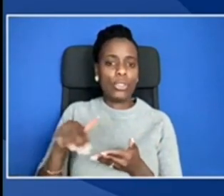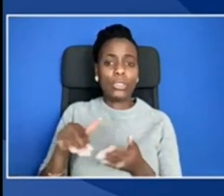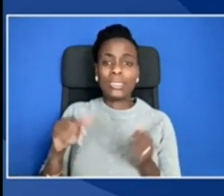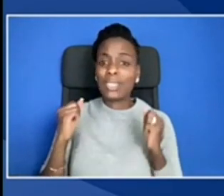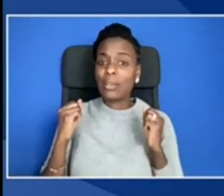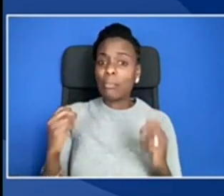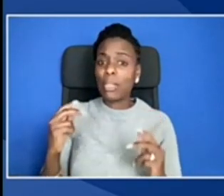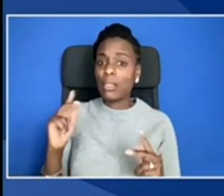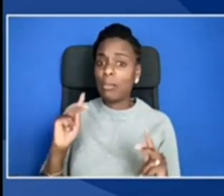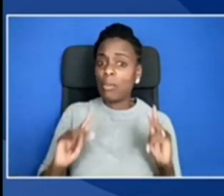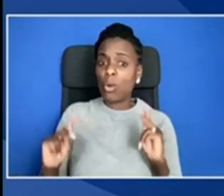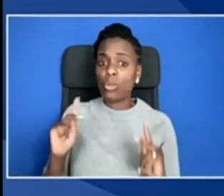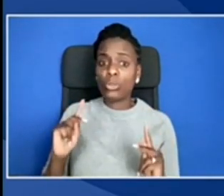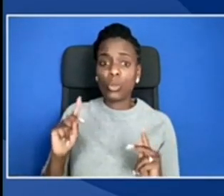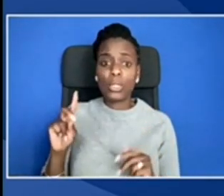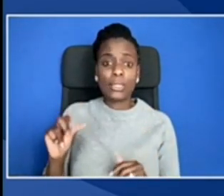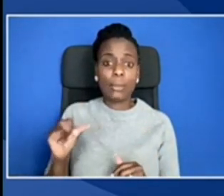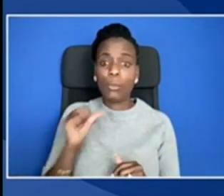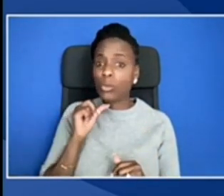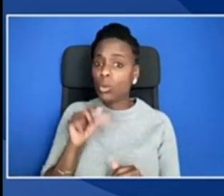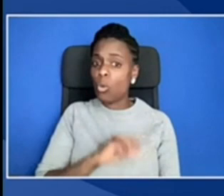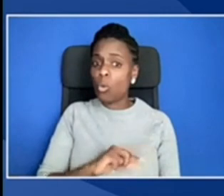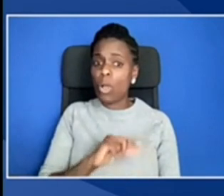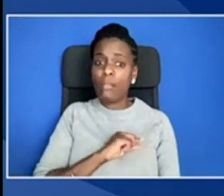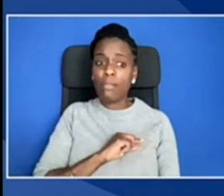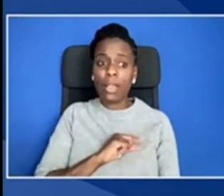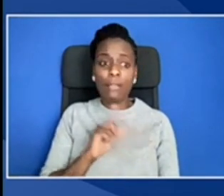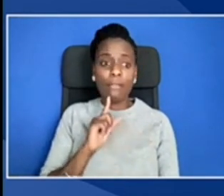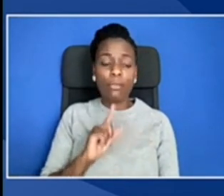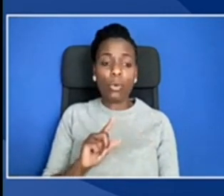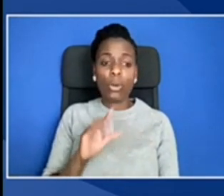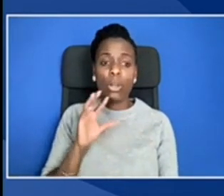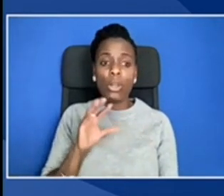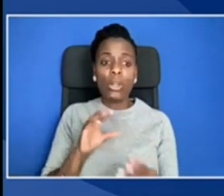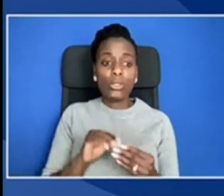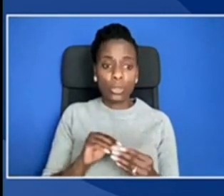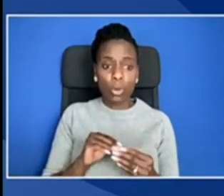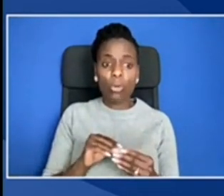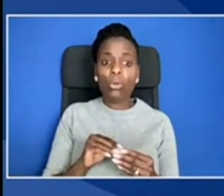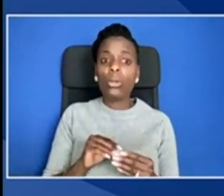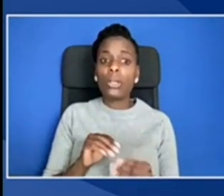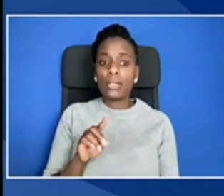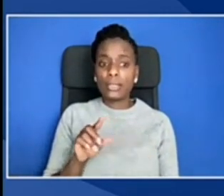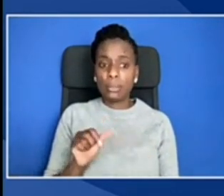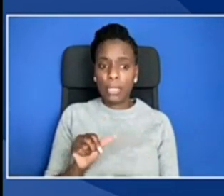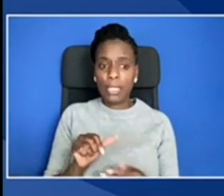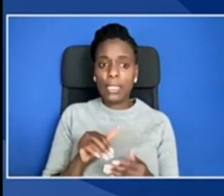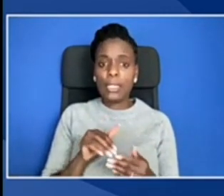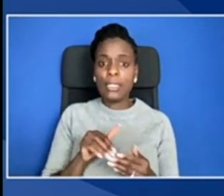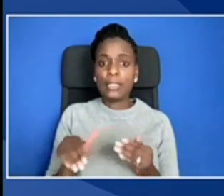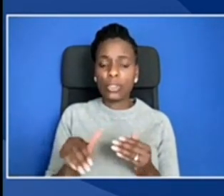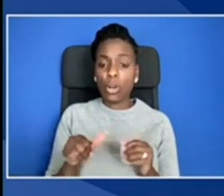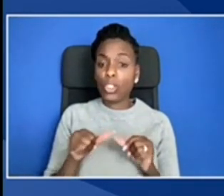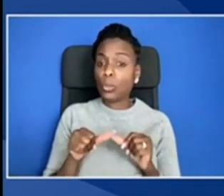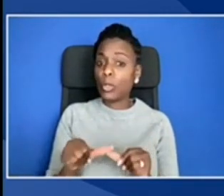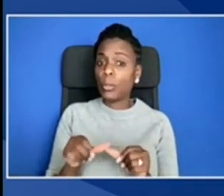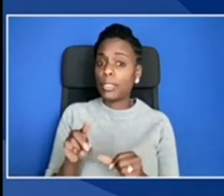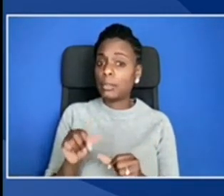that do not qualify for a total and permanent disability discharge. There are plenty of folks that attended a closed school that may find that their